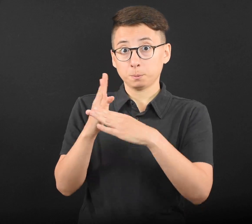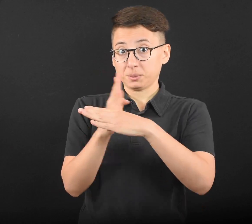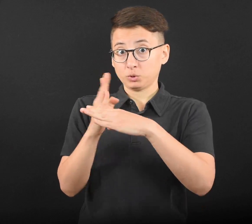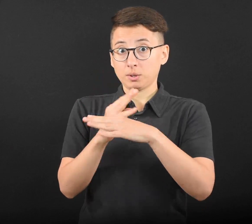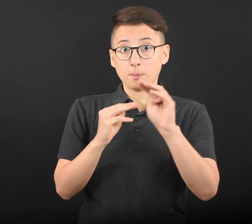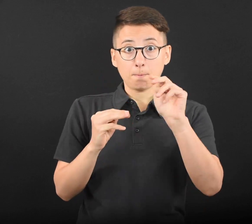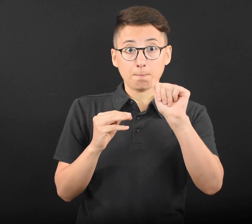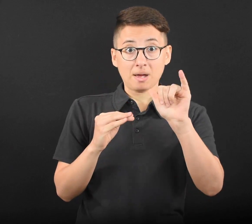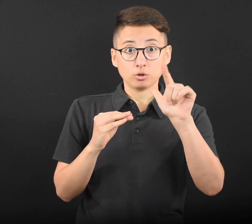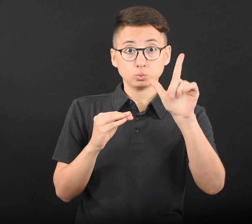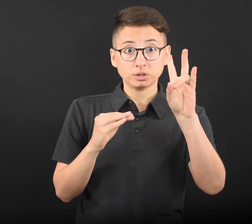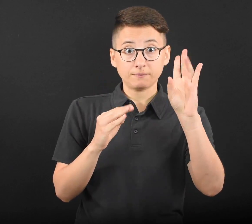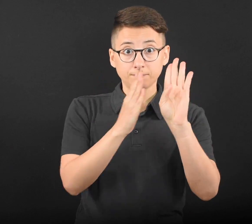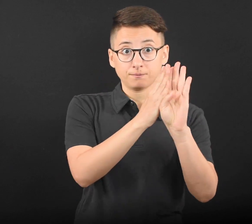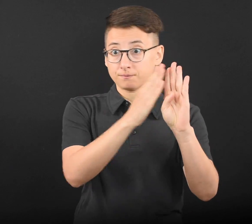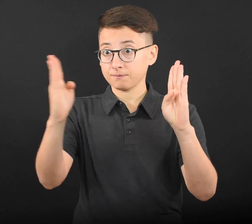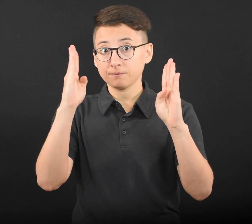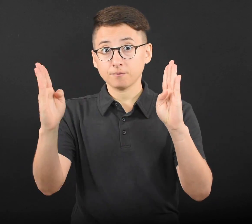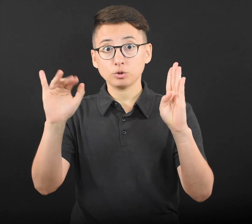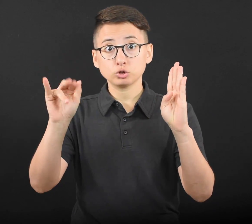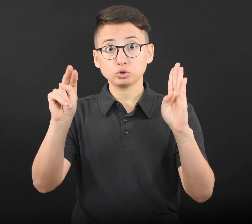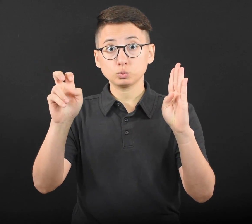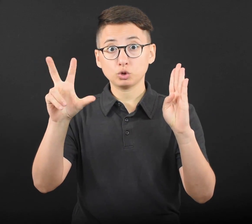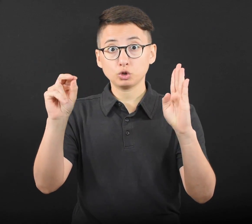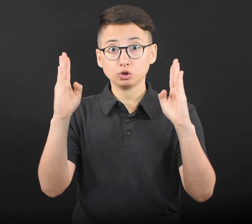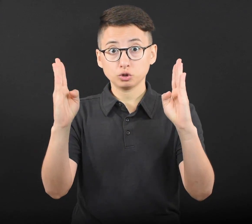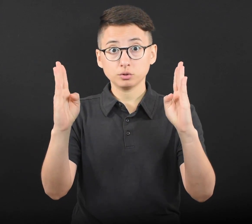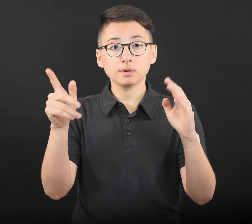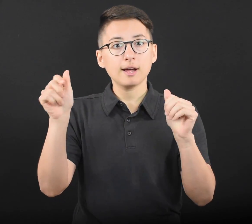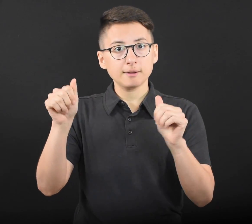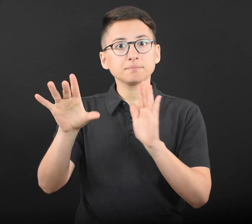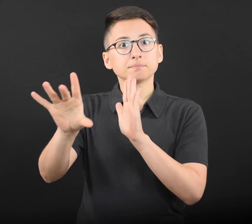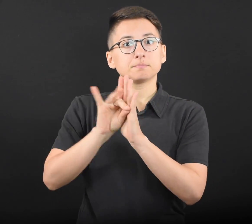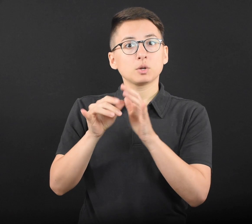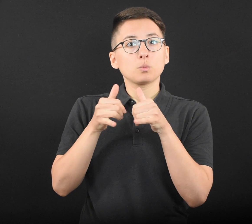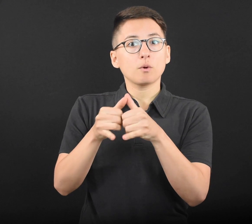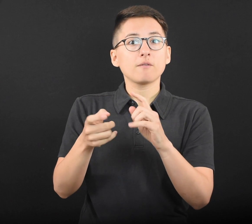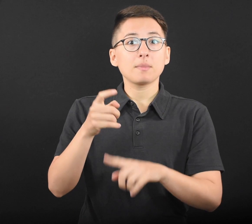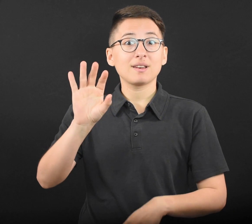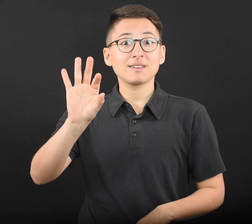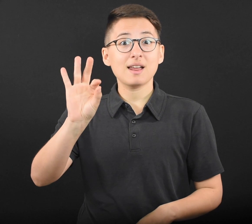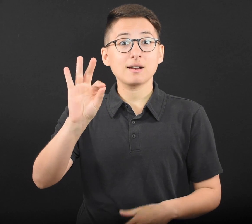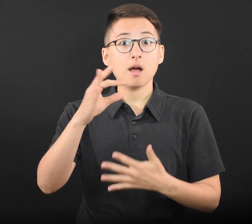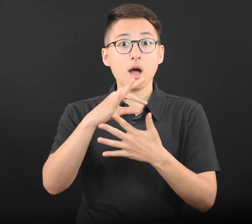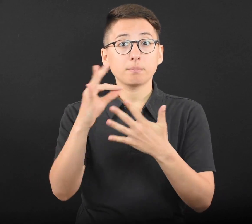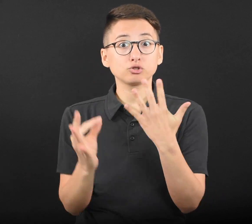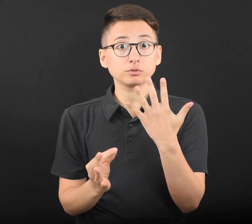will be eligible to choose their preferred vaccine reward from the nine options listed below: